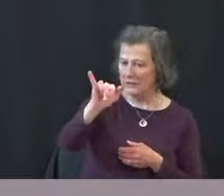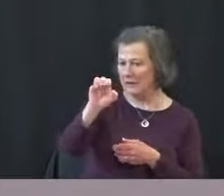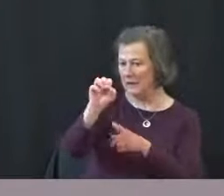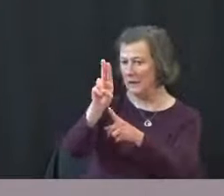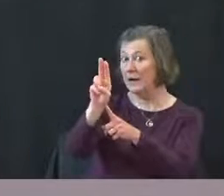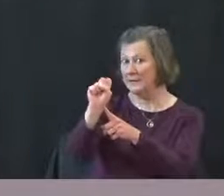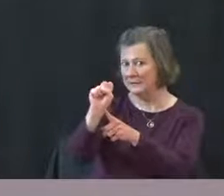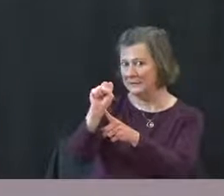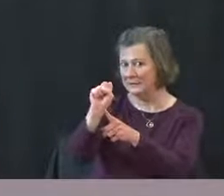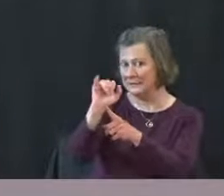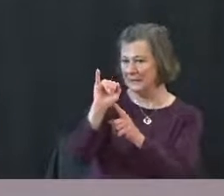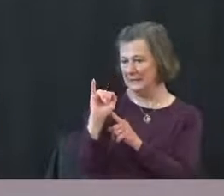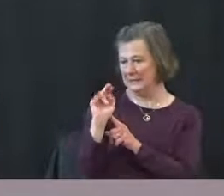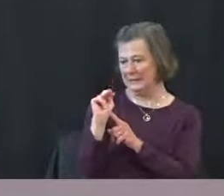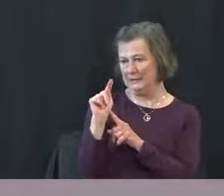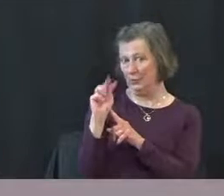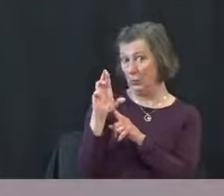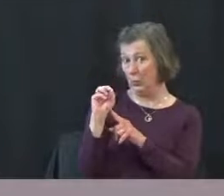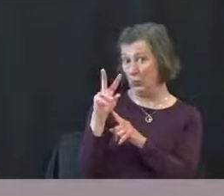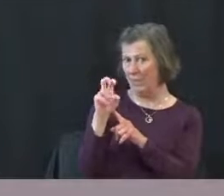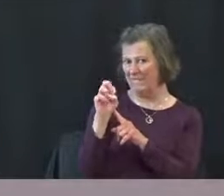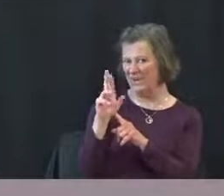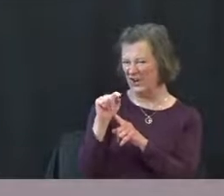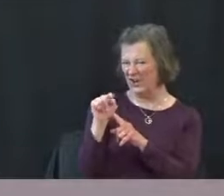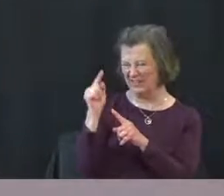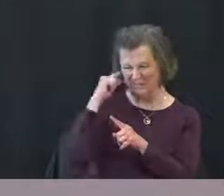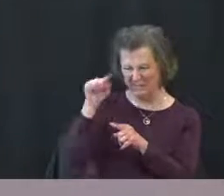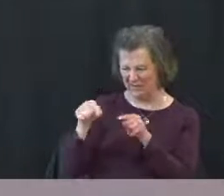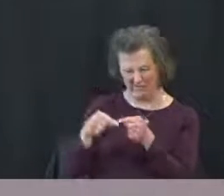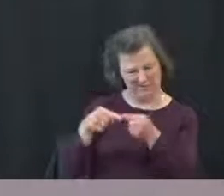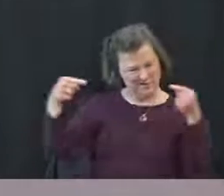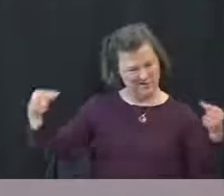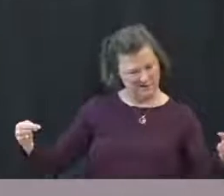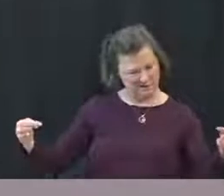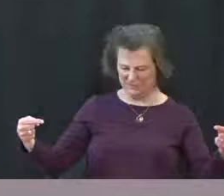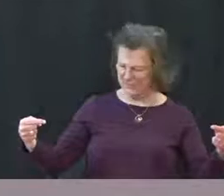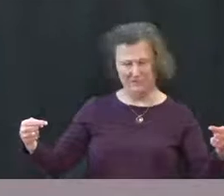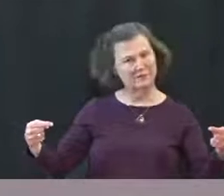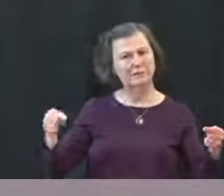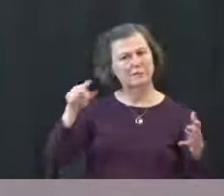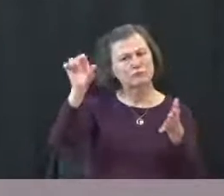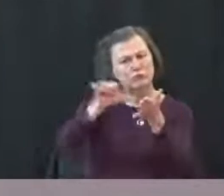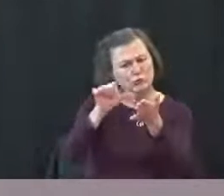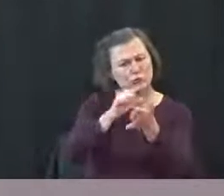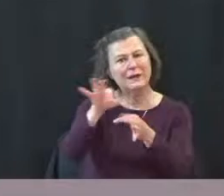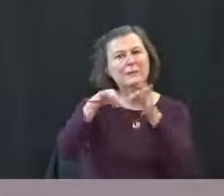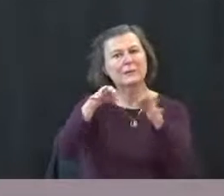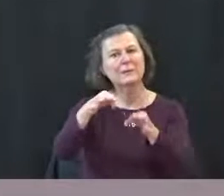Sounds like a contradiction in terms -- look it up it explains what being an introvert is in more depth.